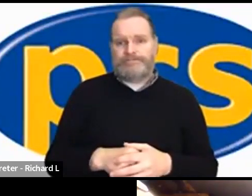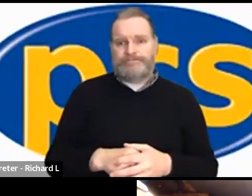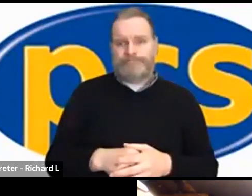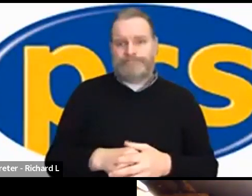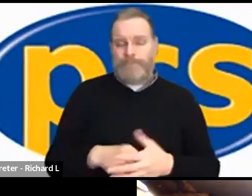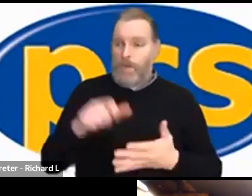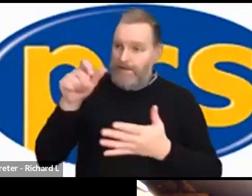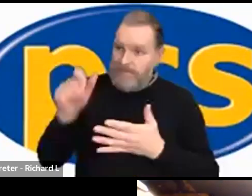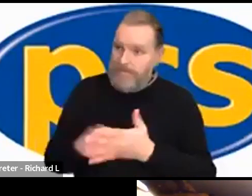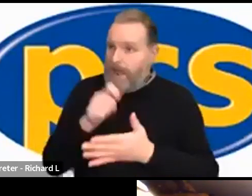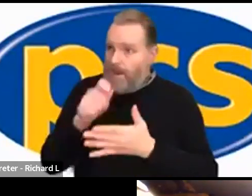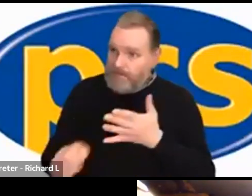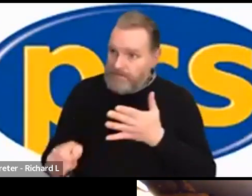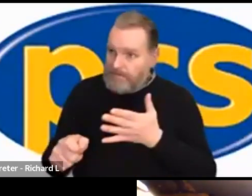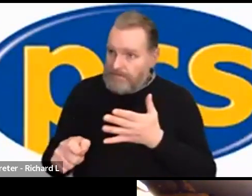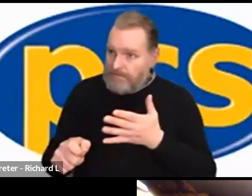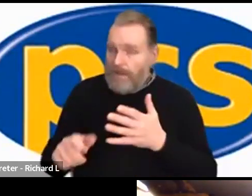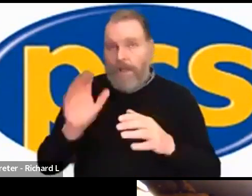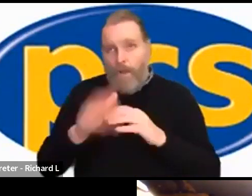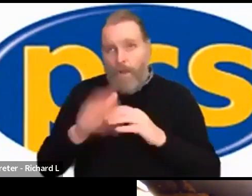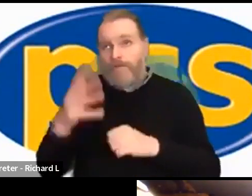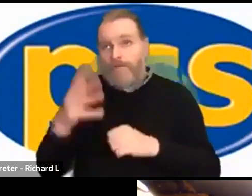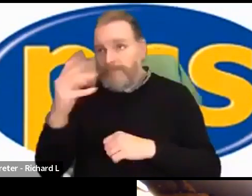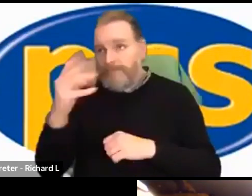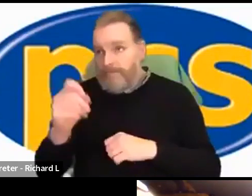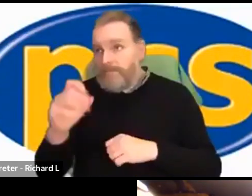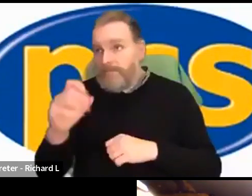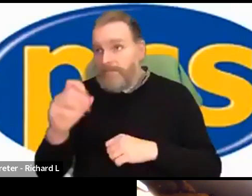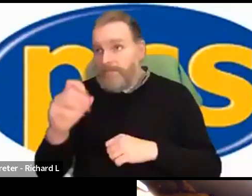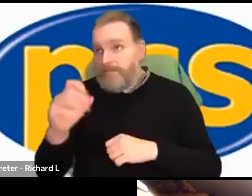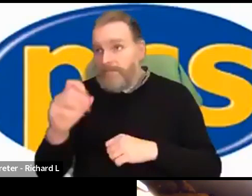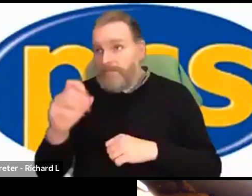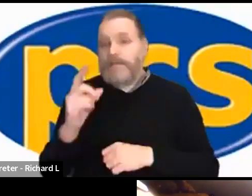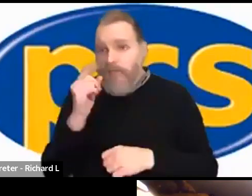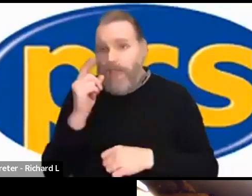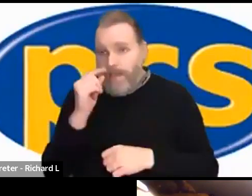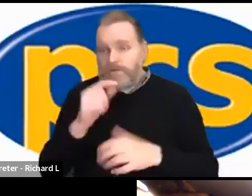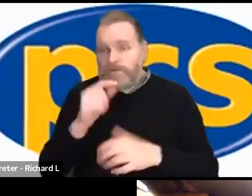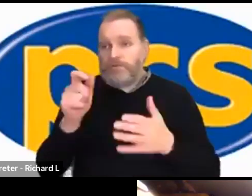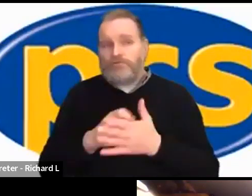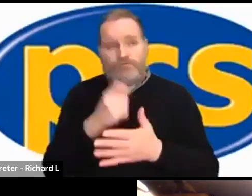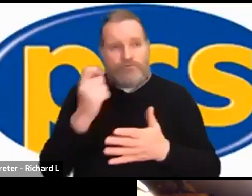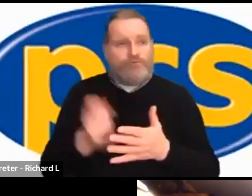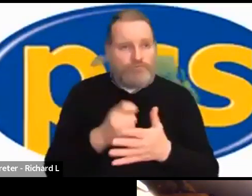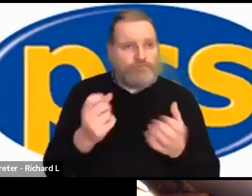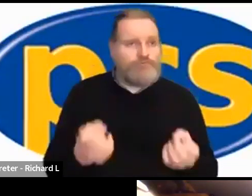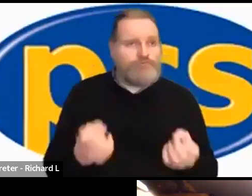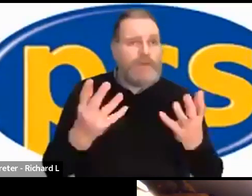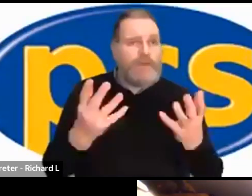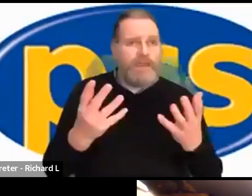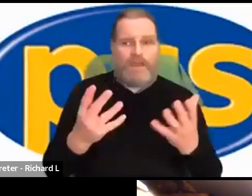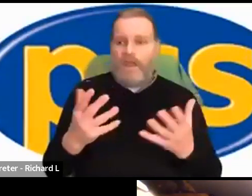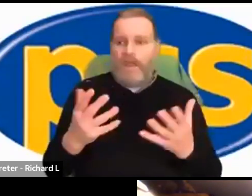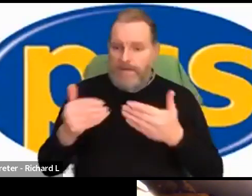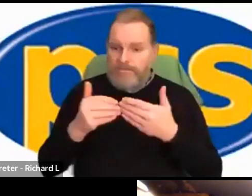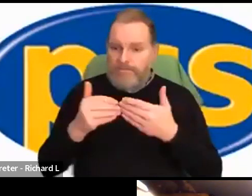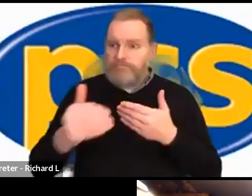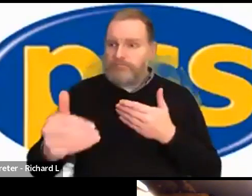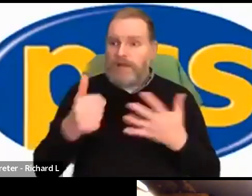And actually, we didn't get the result of this ballot in November , and , and that ballot , and that ballot now gives us 6 months in order to pursue in rial